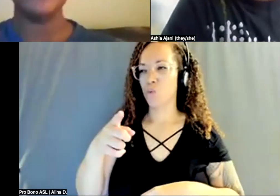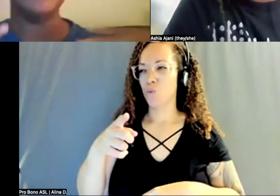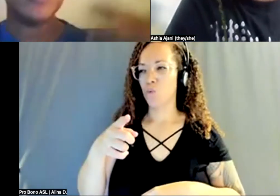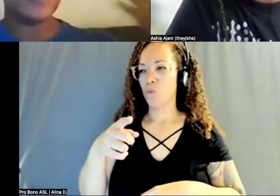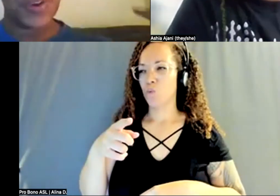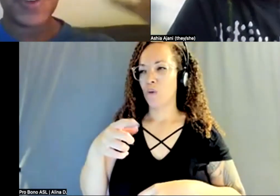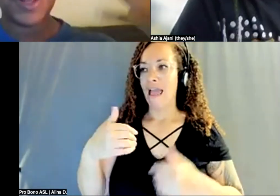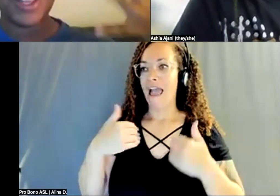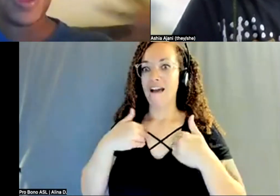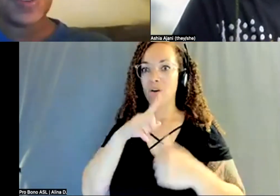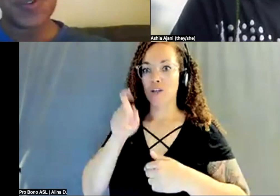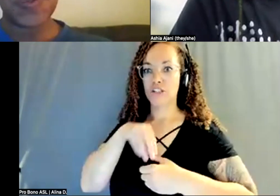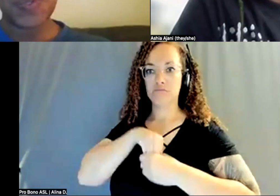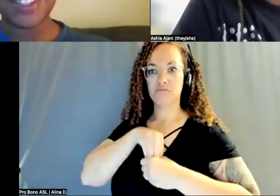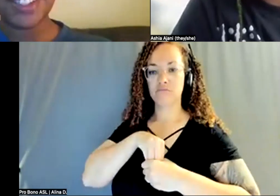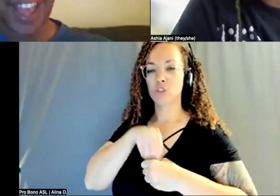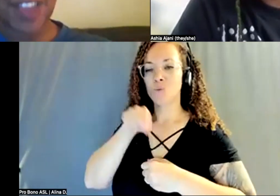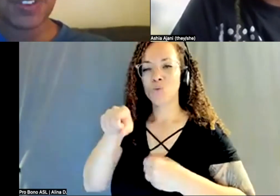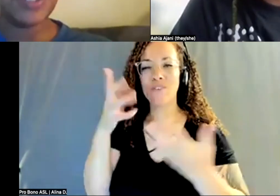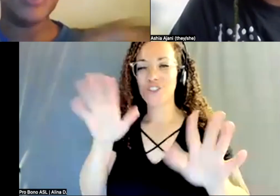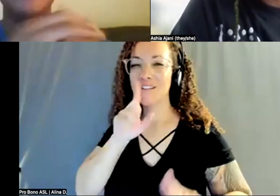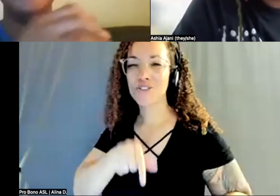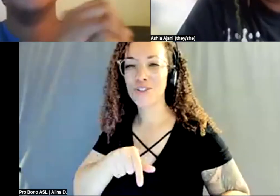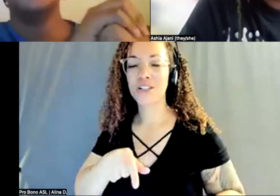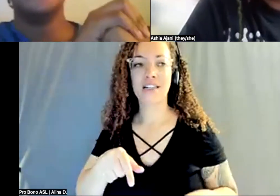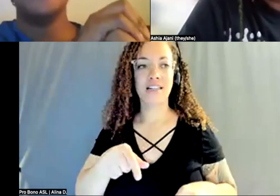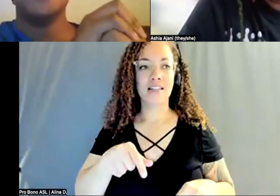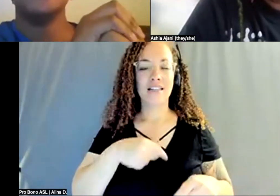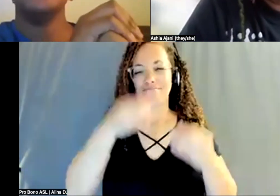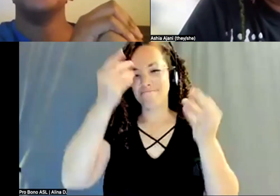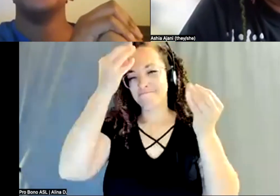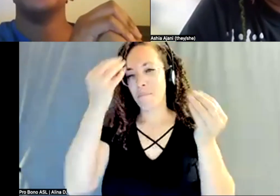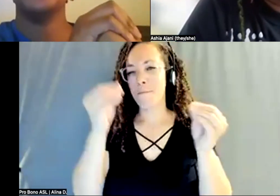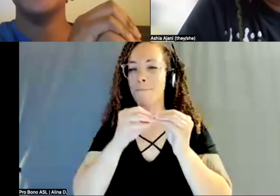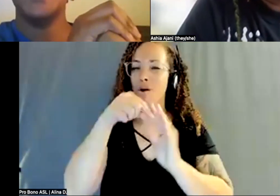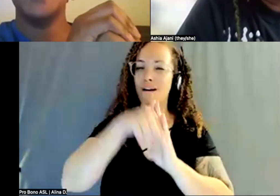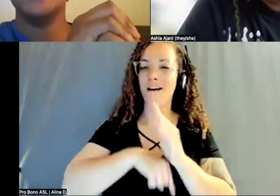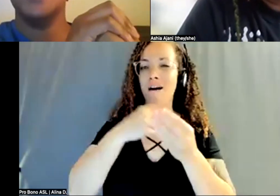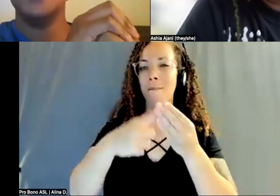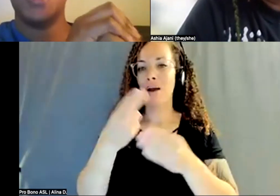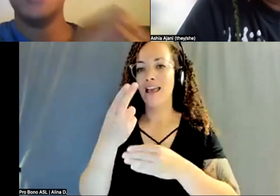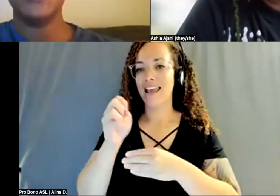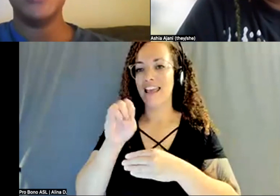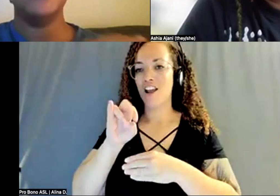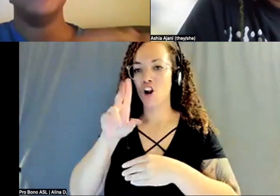which was more about like “Heirloom” as a title and yeah, and that journey.